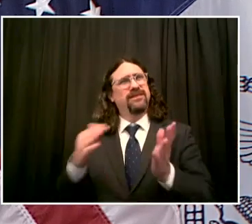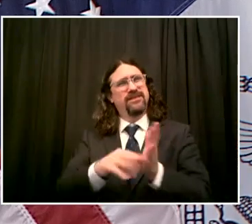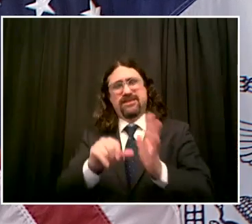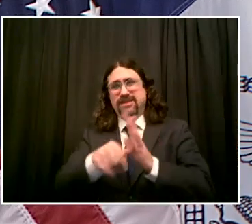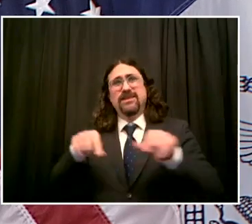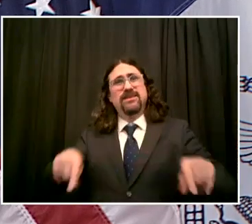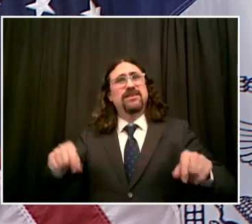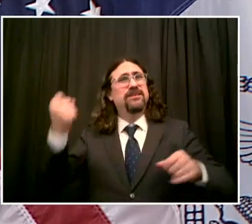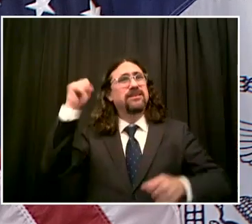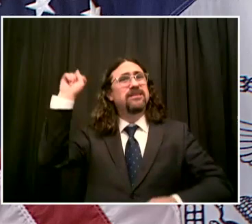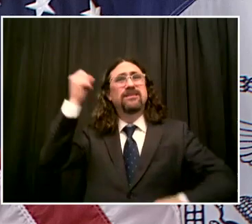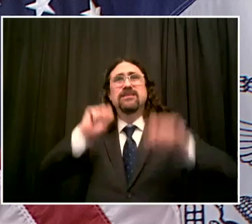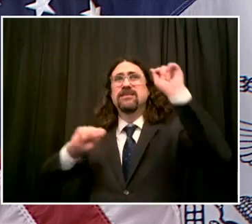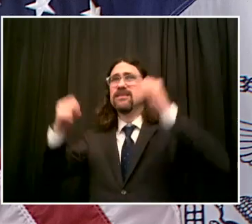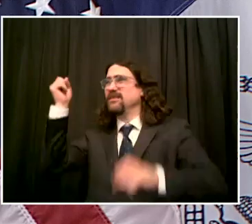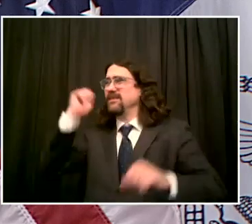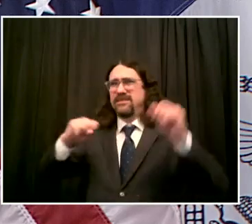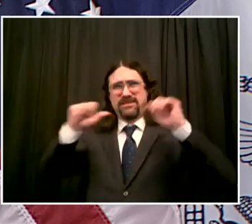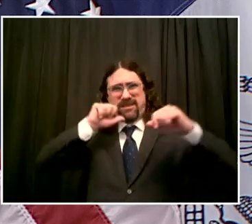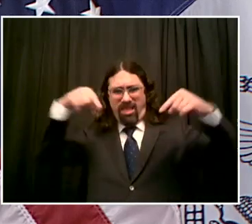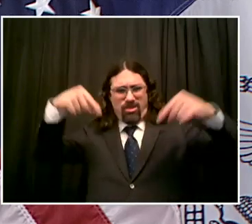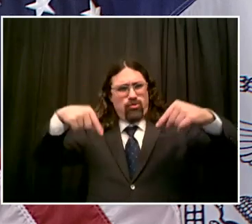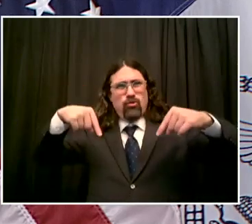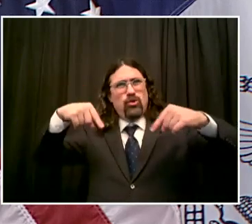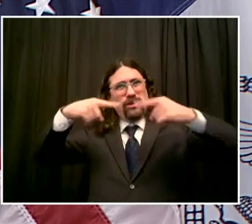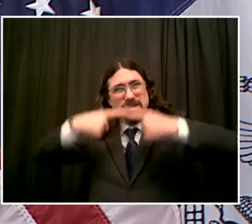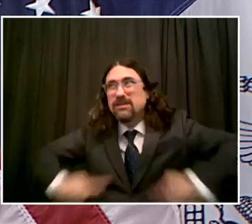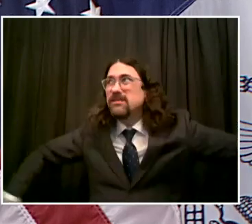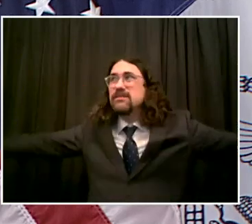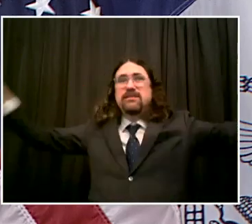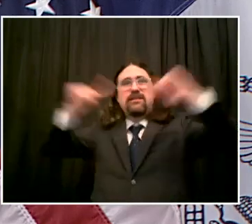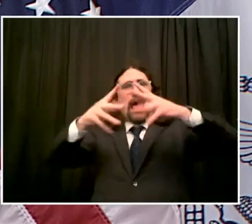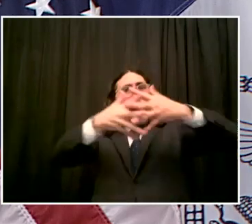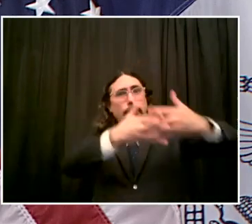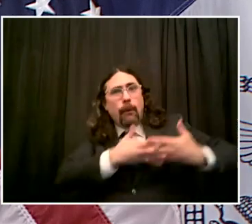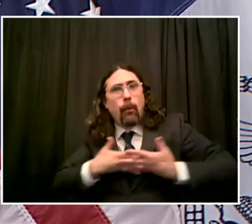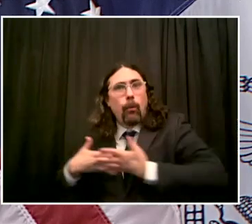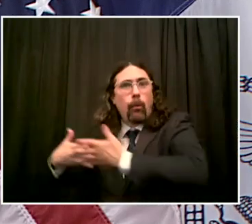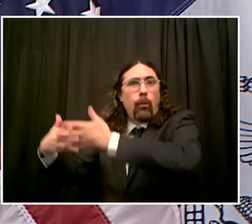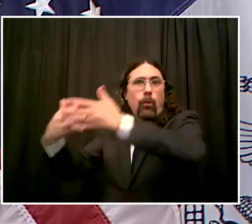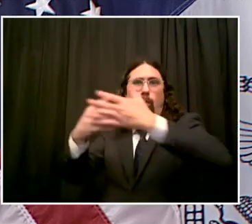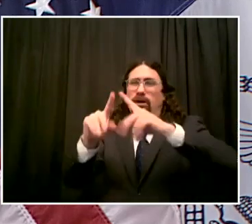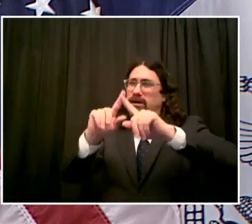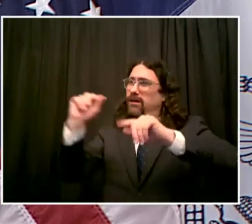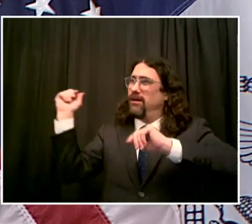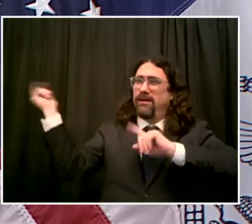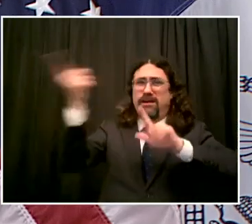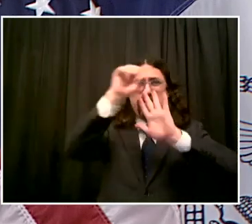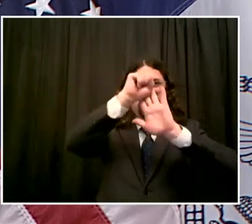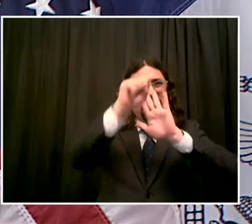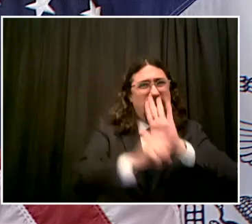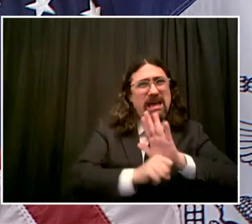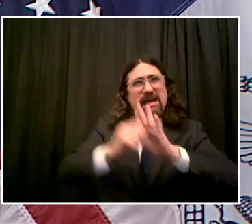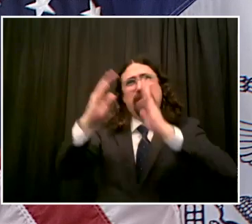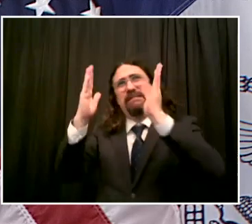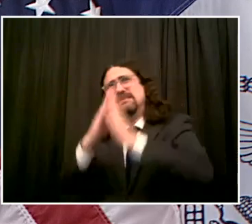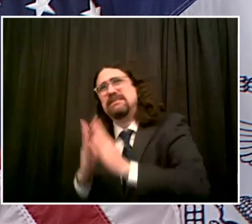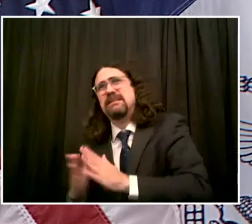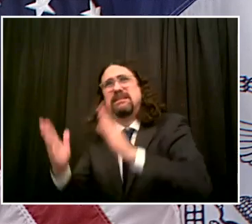UNDERSTANDABLY FOR THE STORE OWNER OR THE DEVOUT RELIGIOUS PERSON WHO WANTS TO GO BACK TO